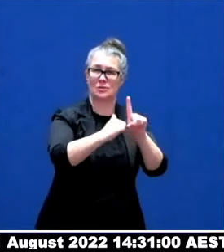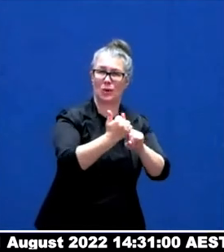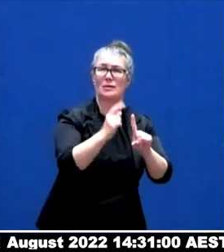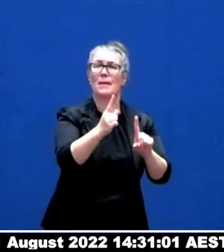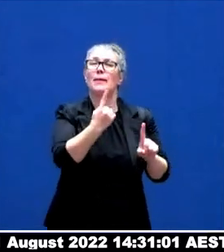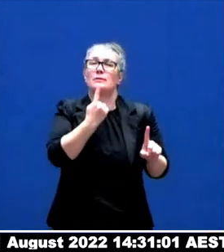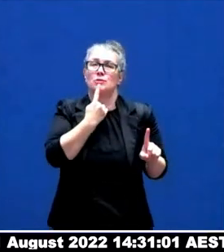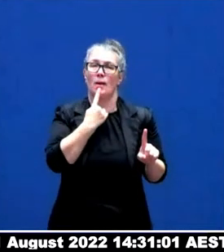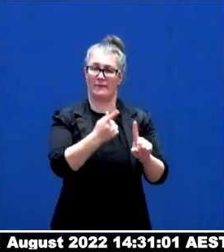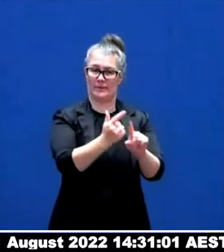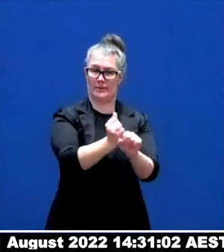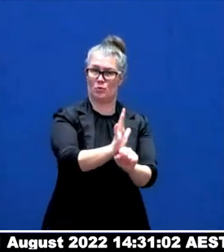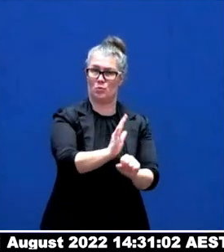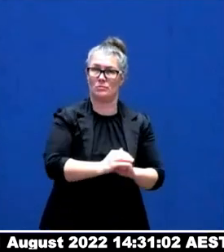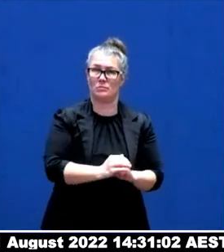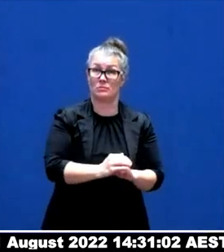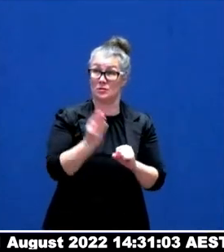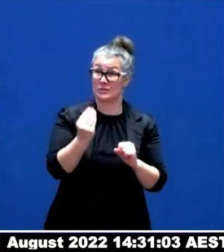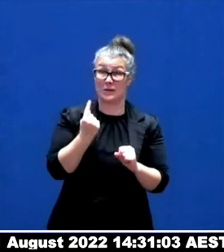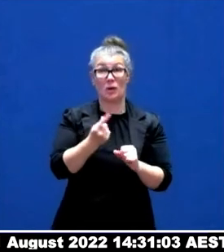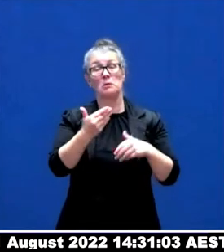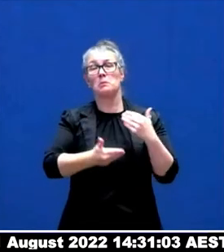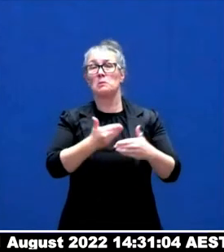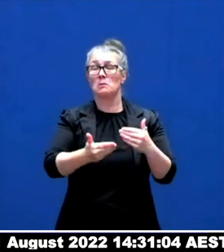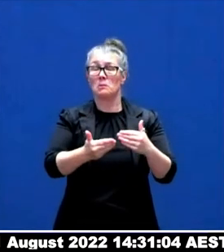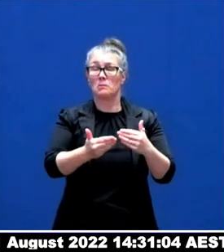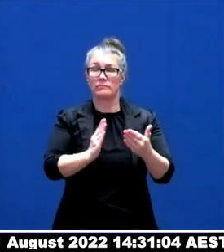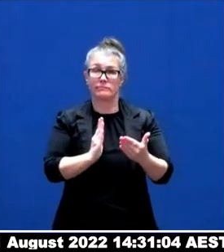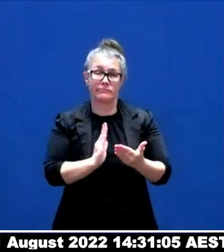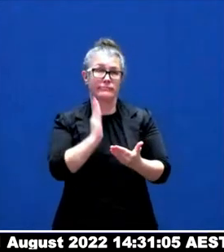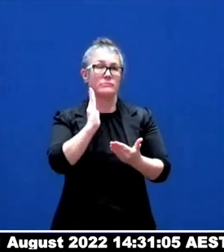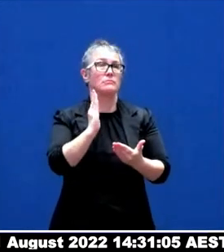Somebody's who's been - he's become homeless and he needs a place to be.